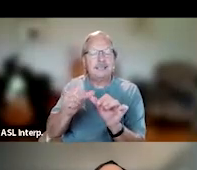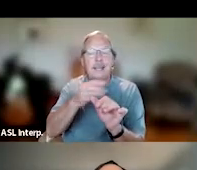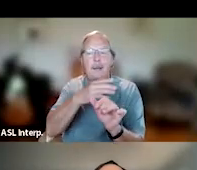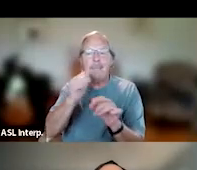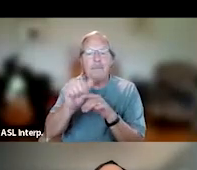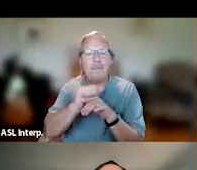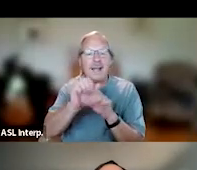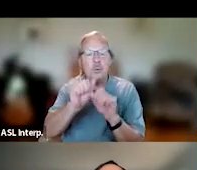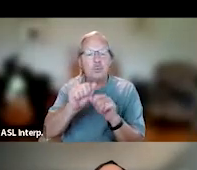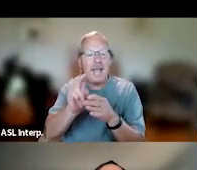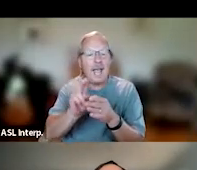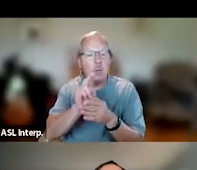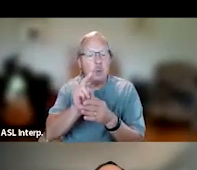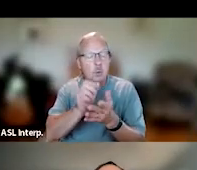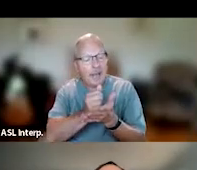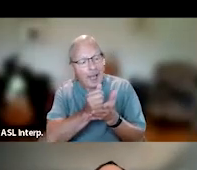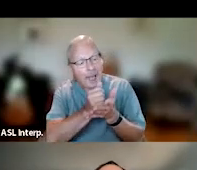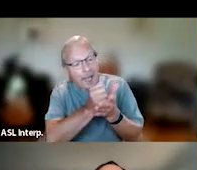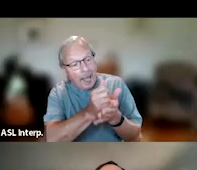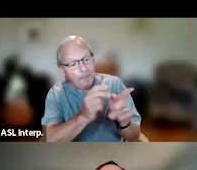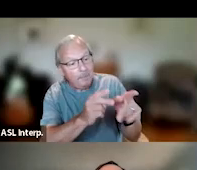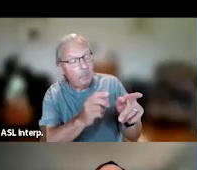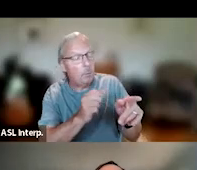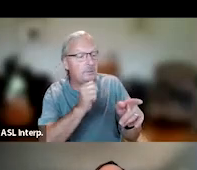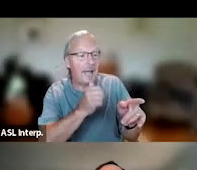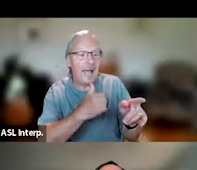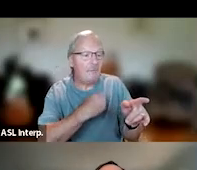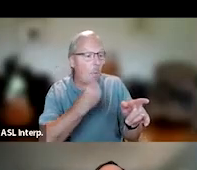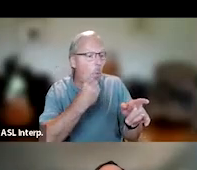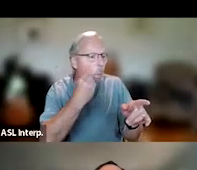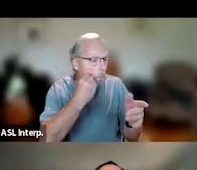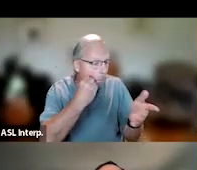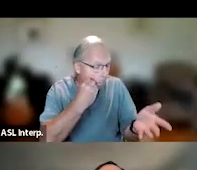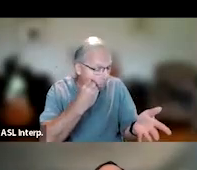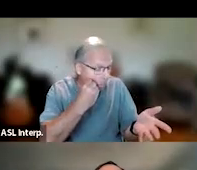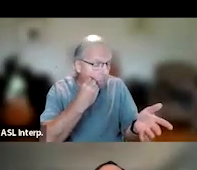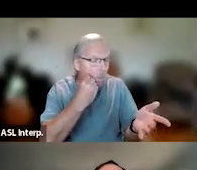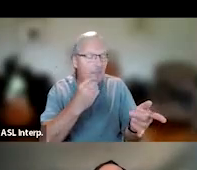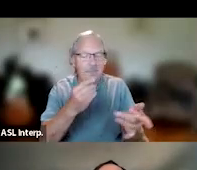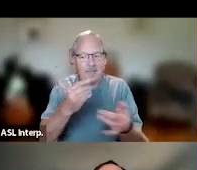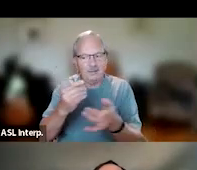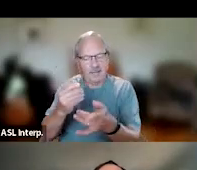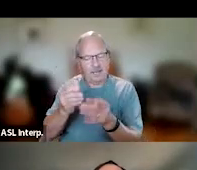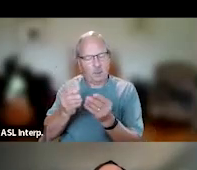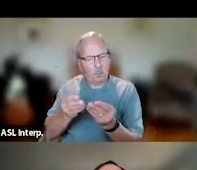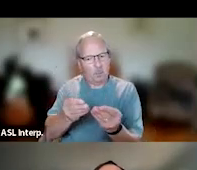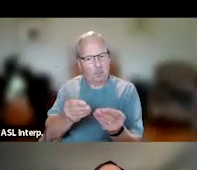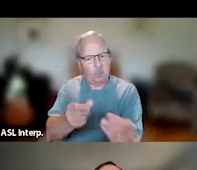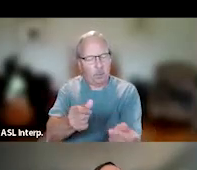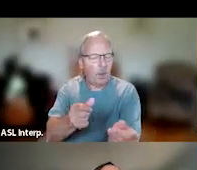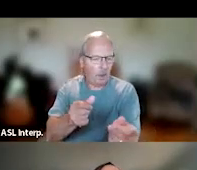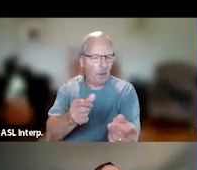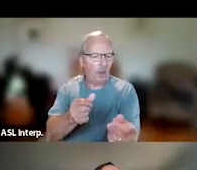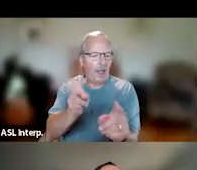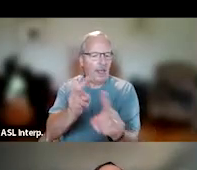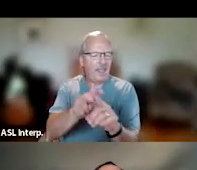to help people experiencing homelessness to streamline that disability application process. And so, you know, it isn't really a matter of whether,